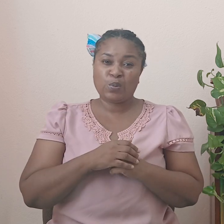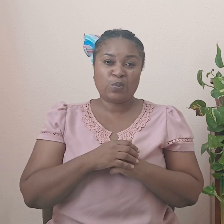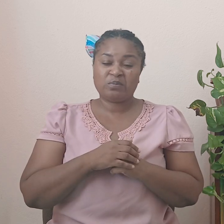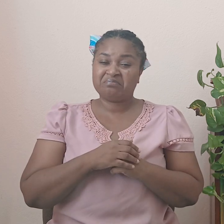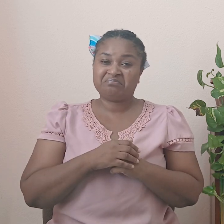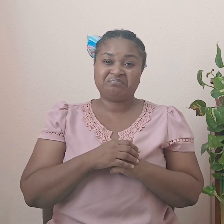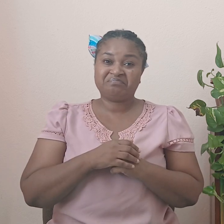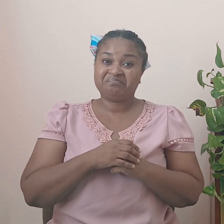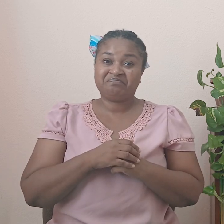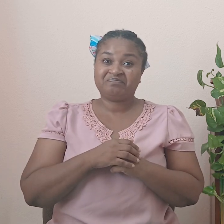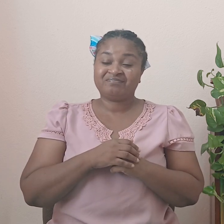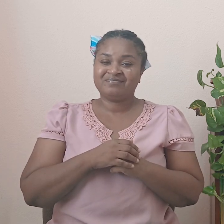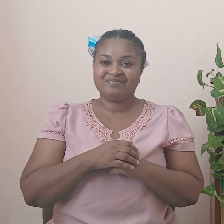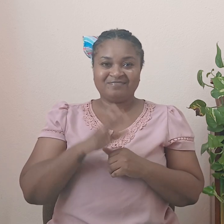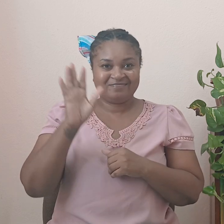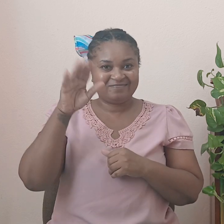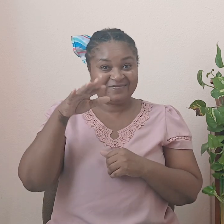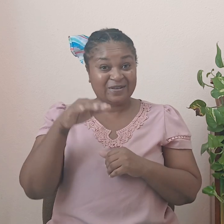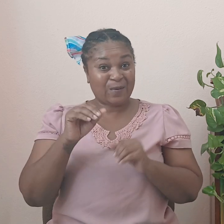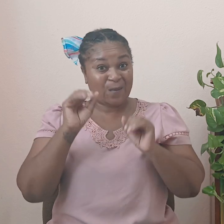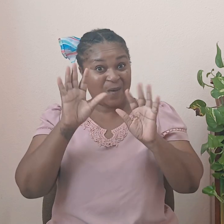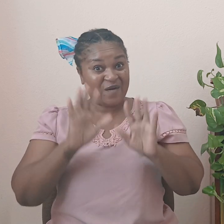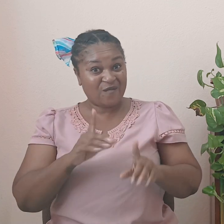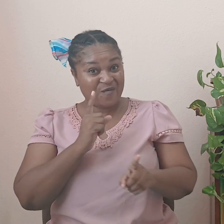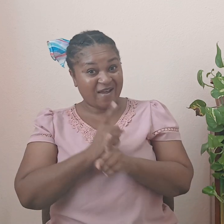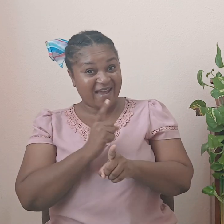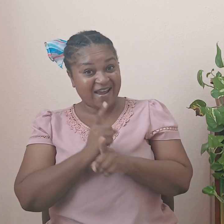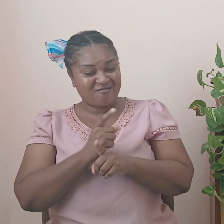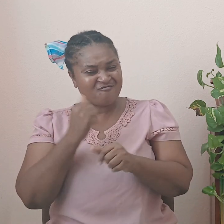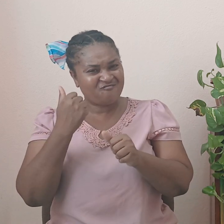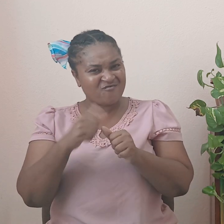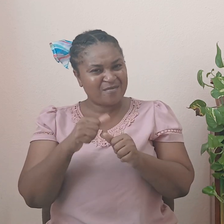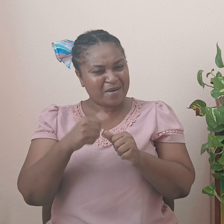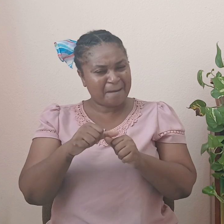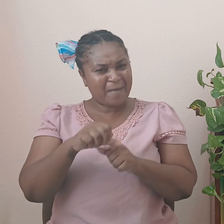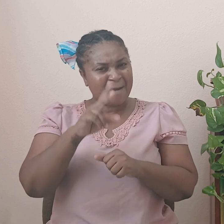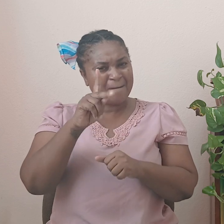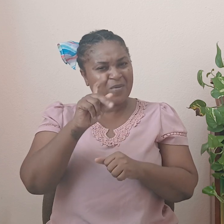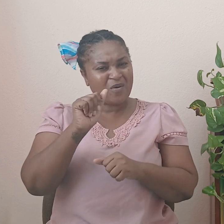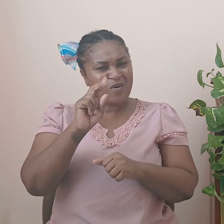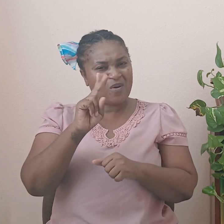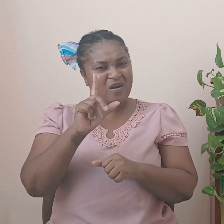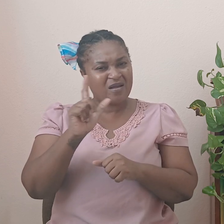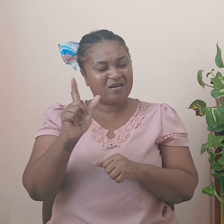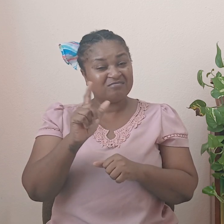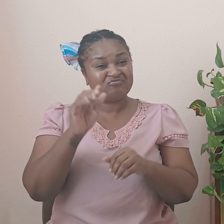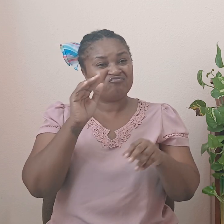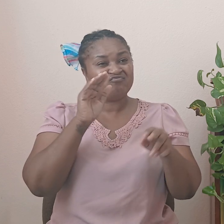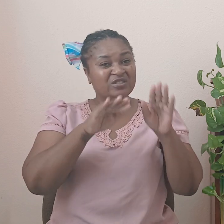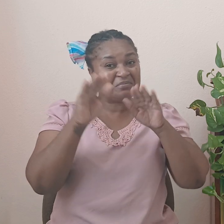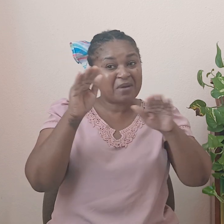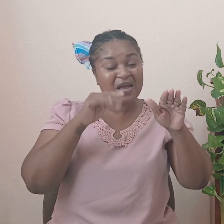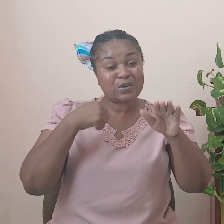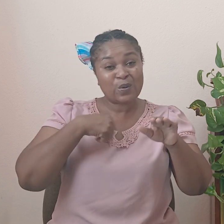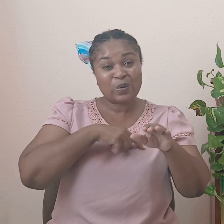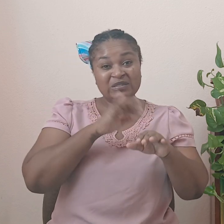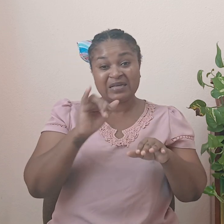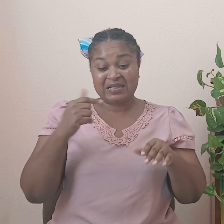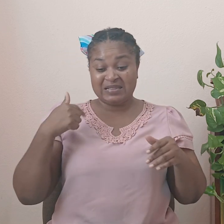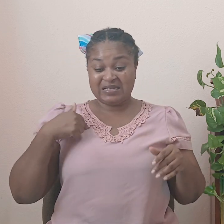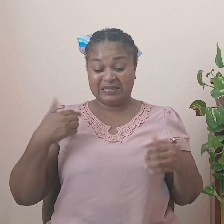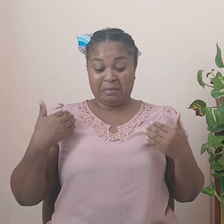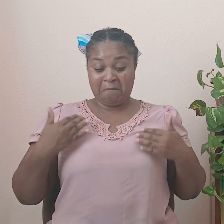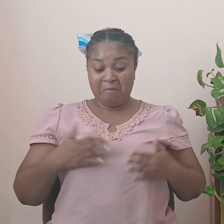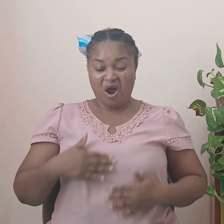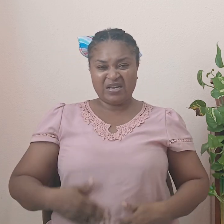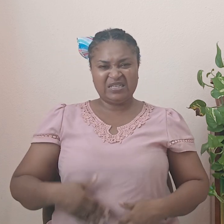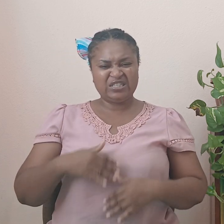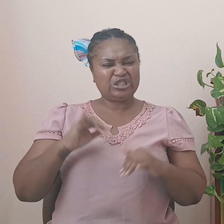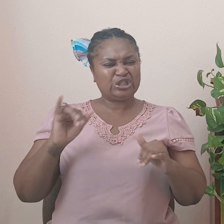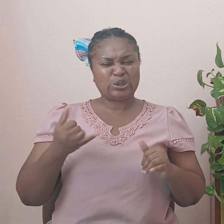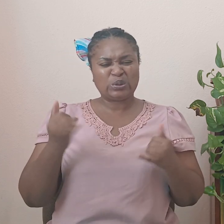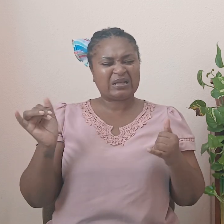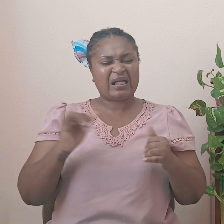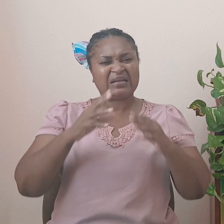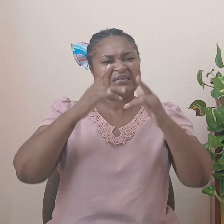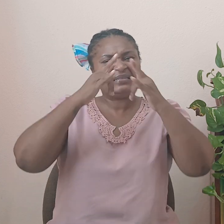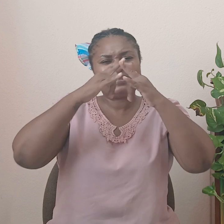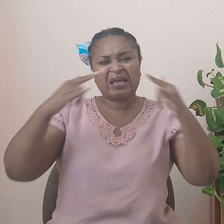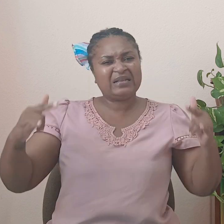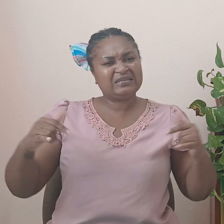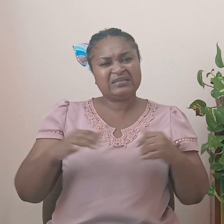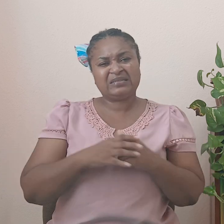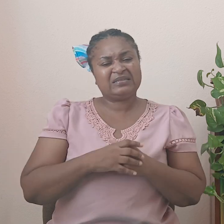Isn’t it wonderful that Paul reminds us that this body that we have now is a tent,